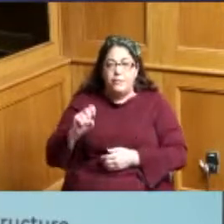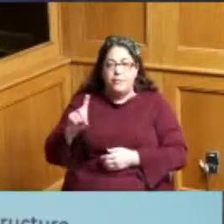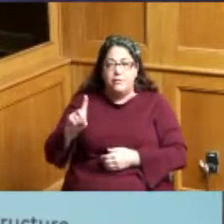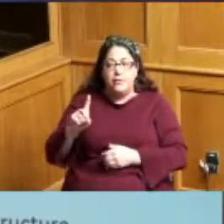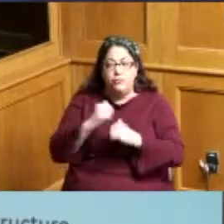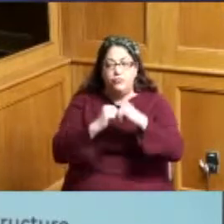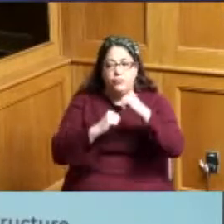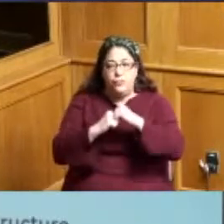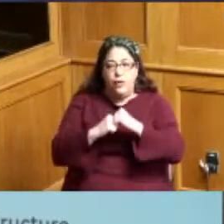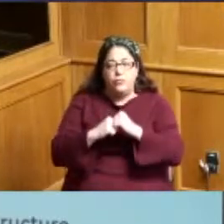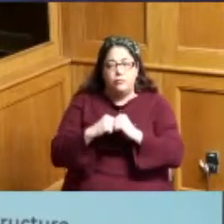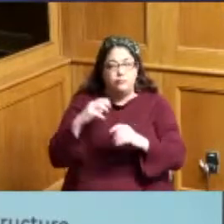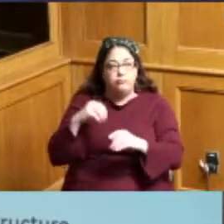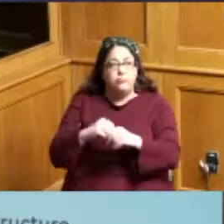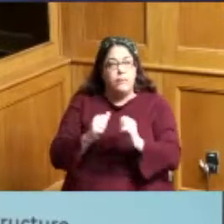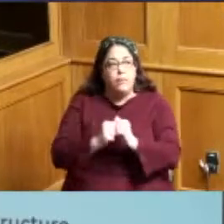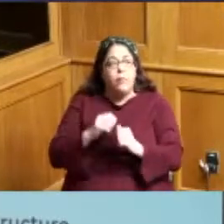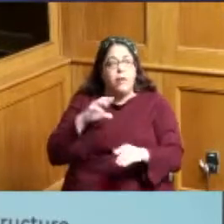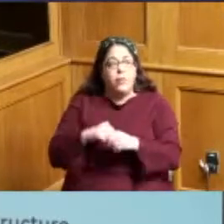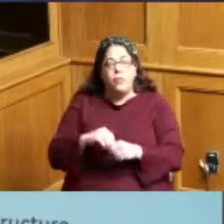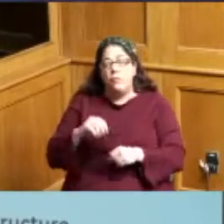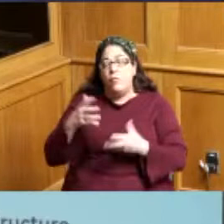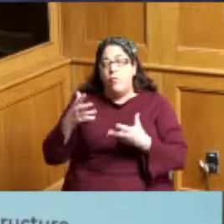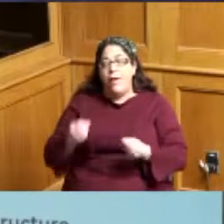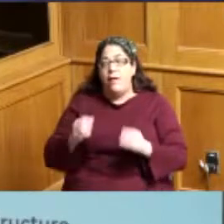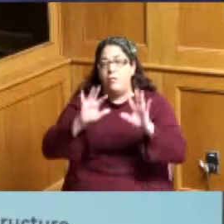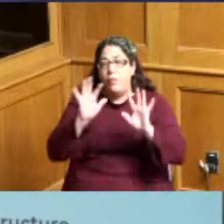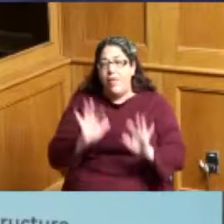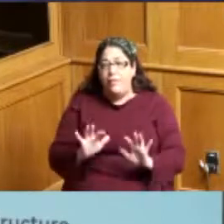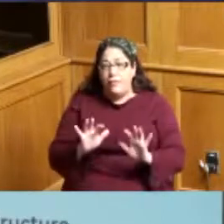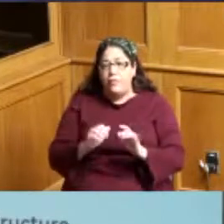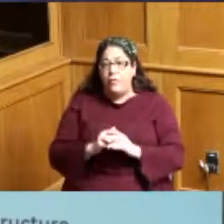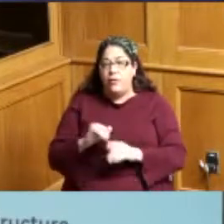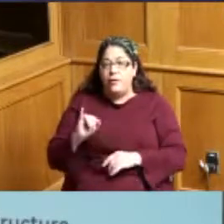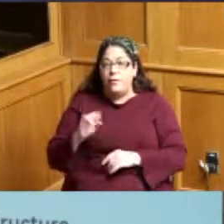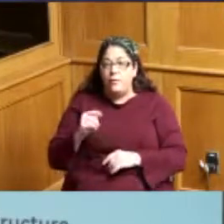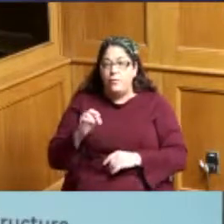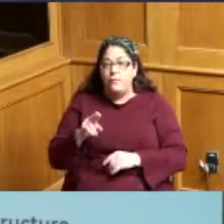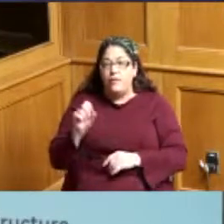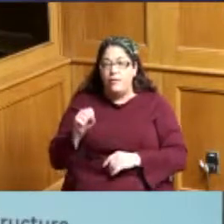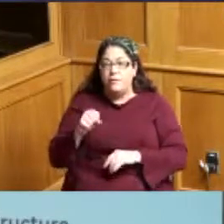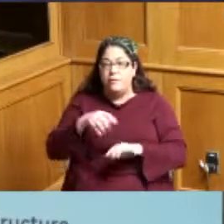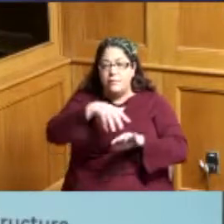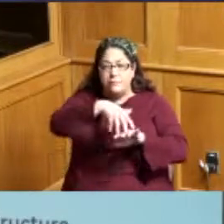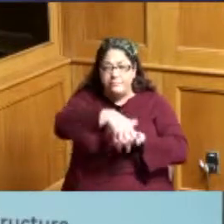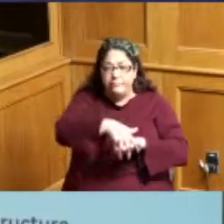a wet weather impervious surface charge the second focus area which is a little broader